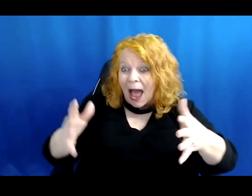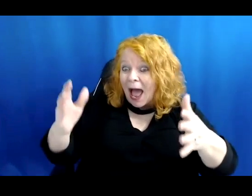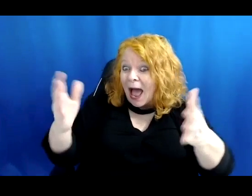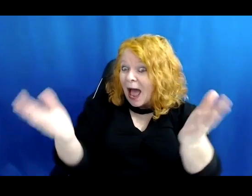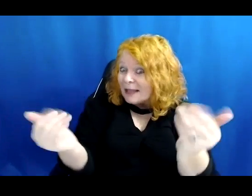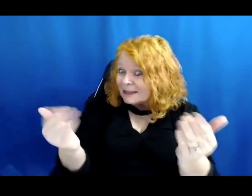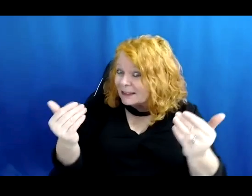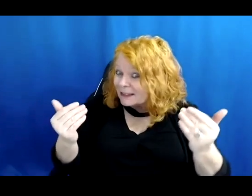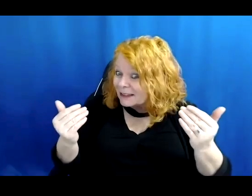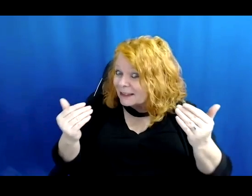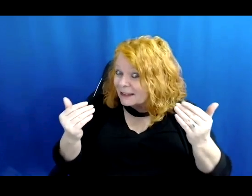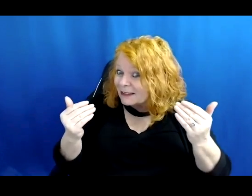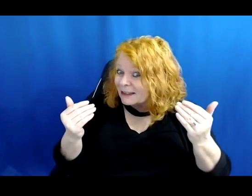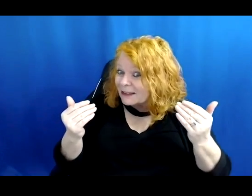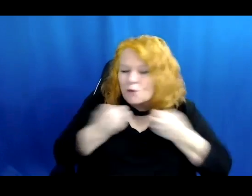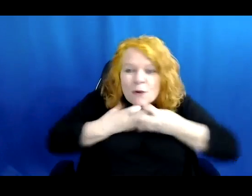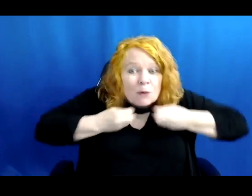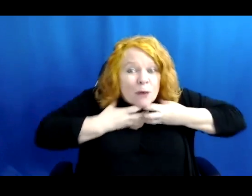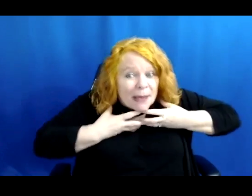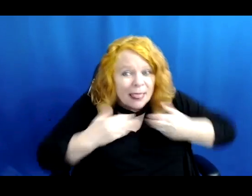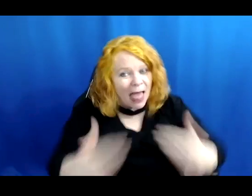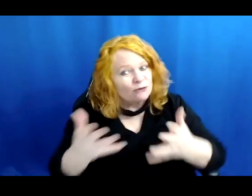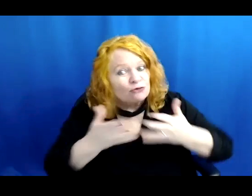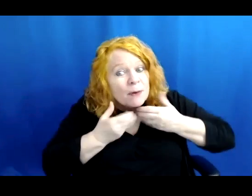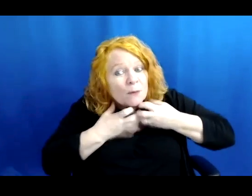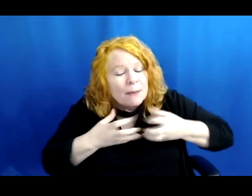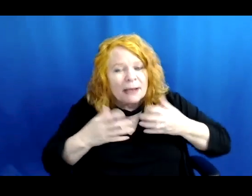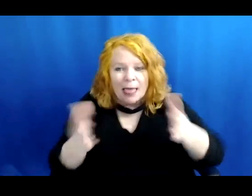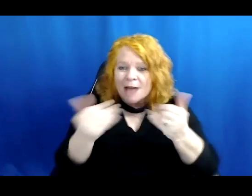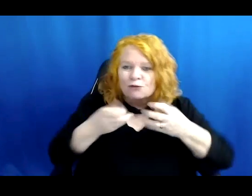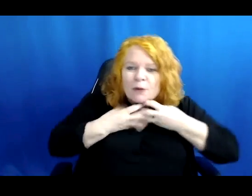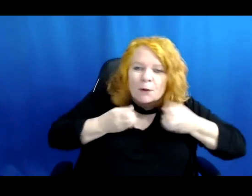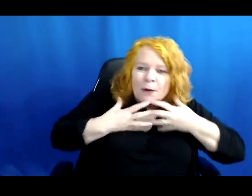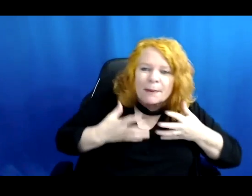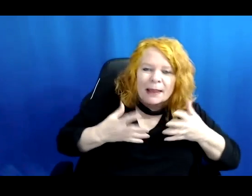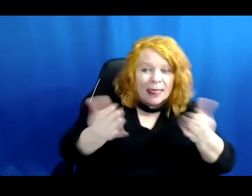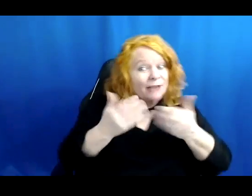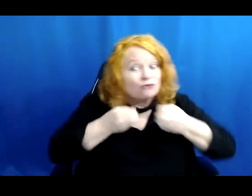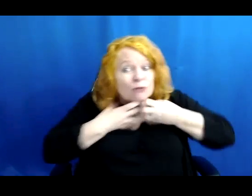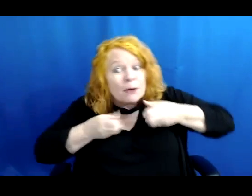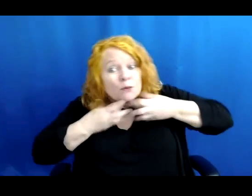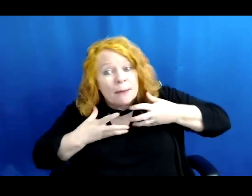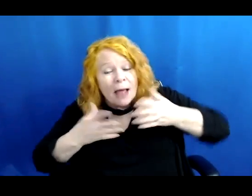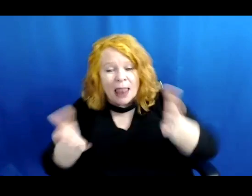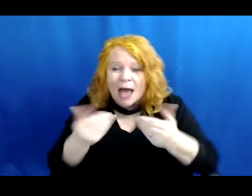Let’s Ribbit Ribbit Let’s Ribbit Ribbit, Let’s Ribbit Ribbit. Let's Ribbit Ribbit.